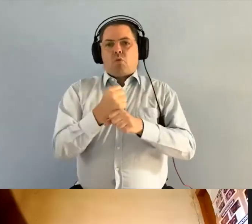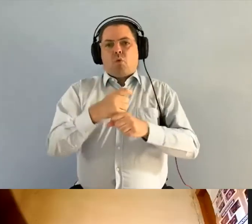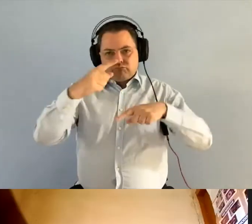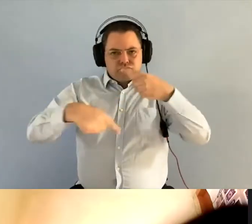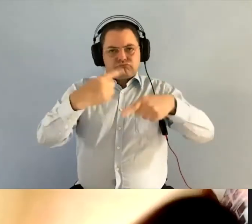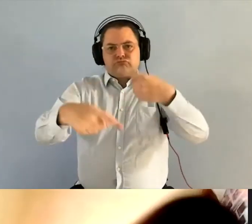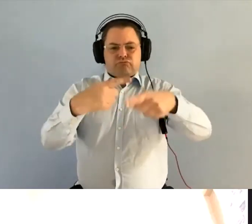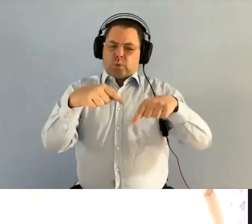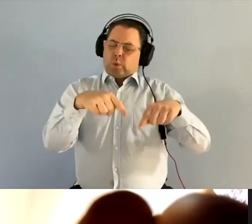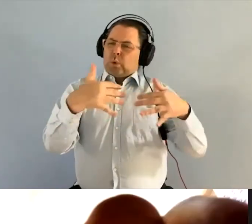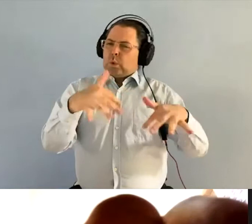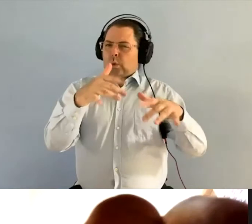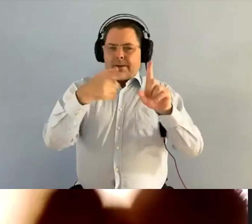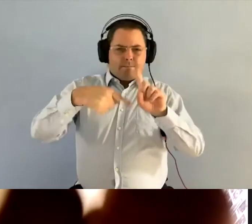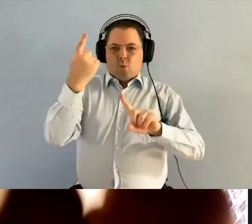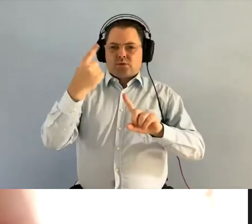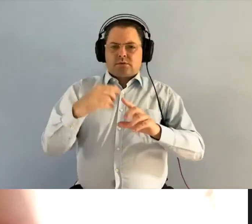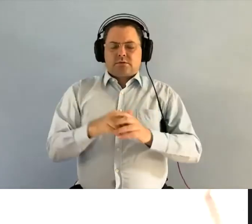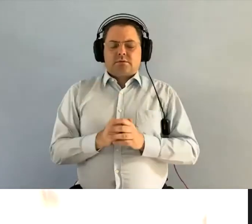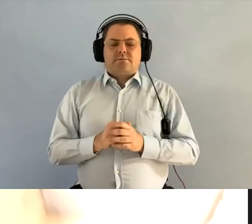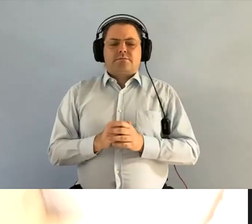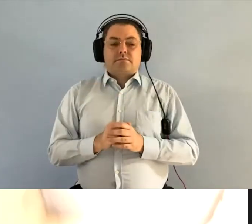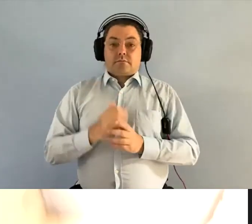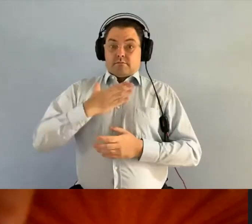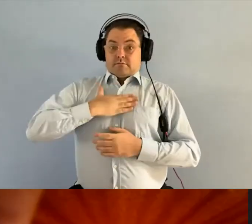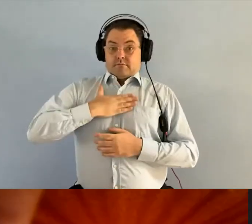to ensure that it is well resourced to carry out its extremely important